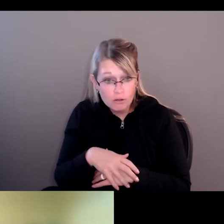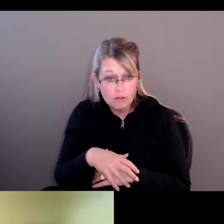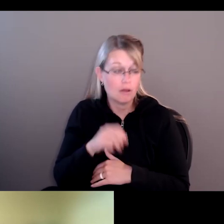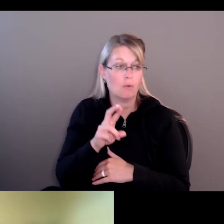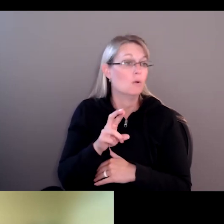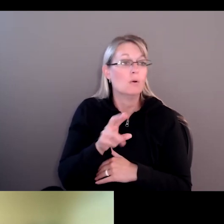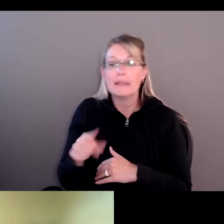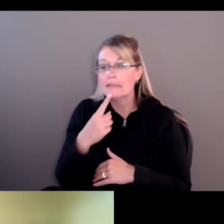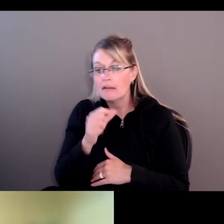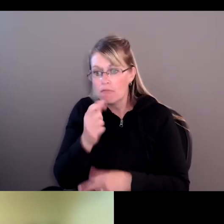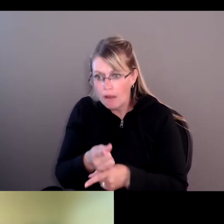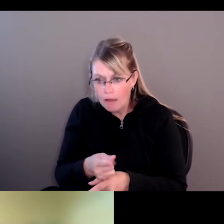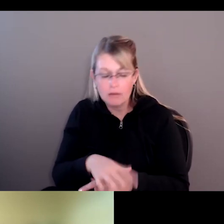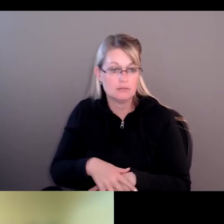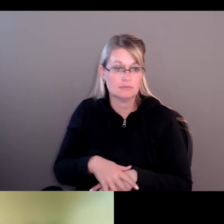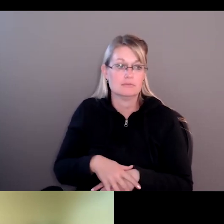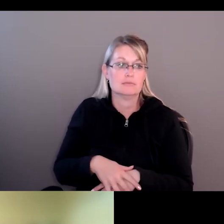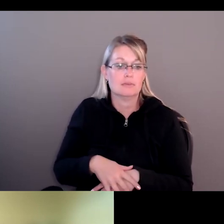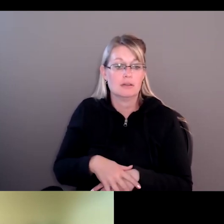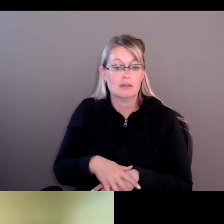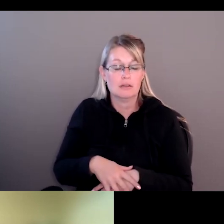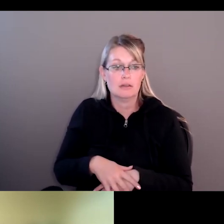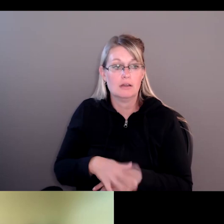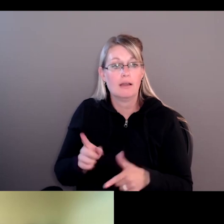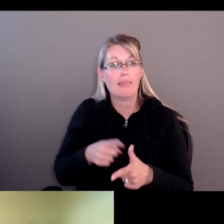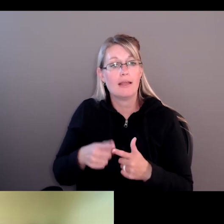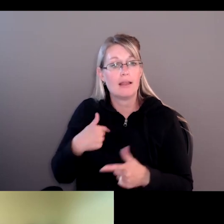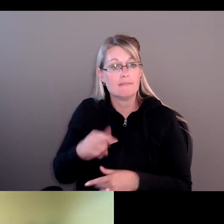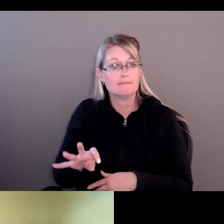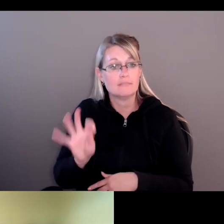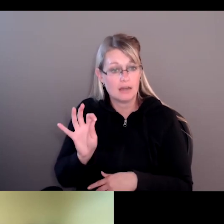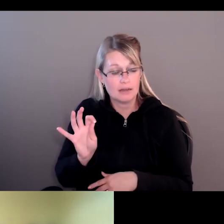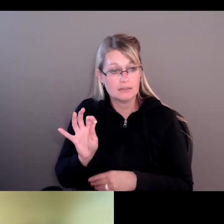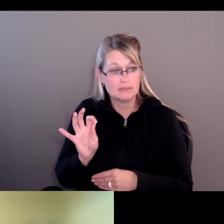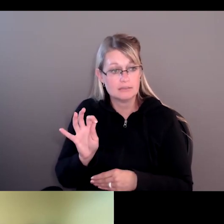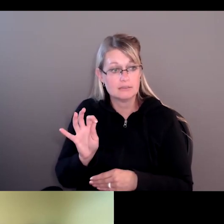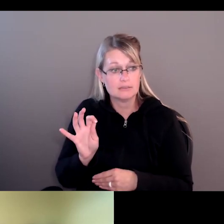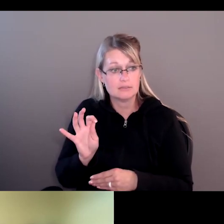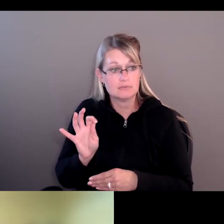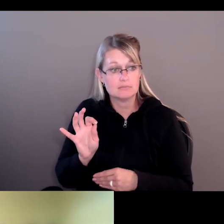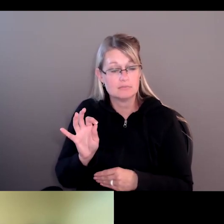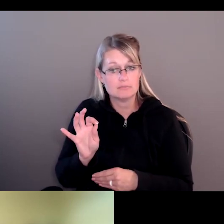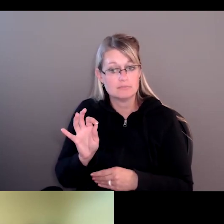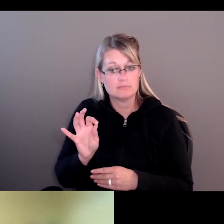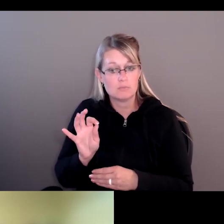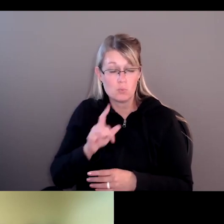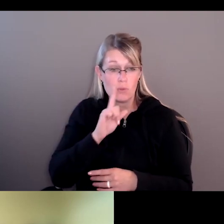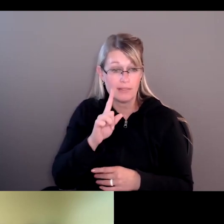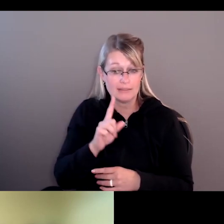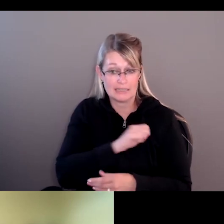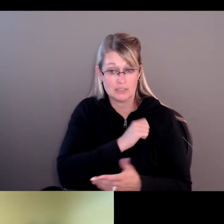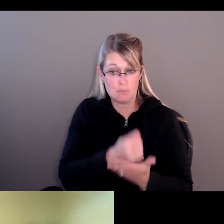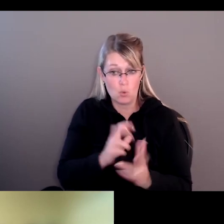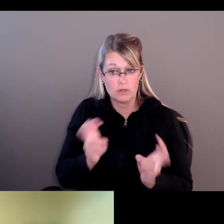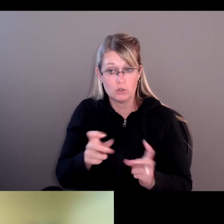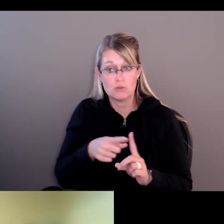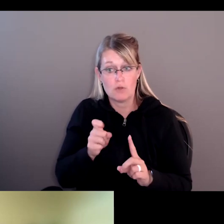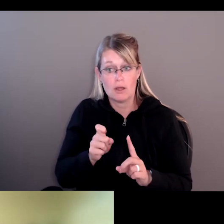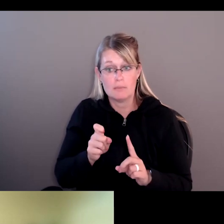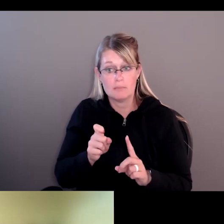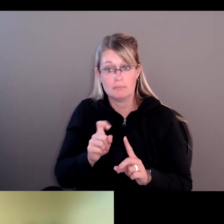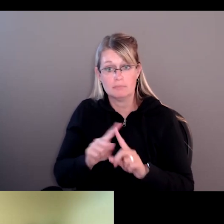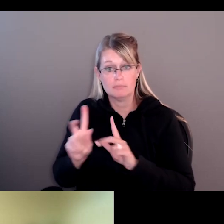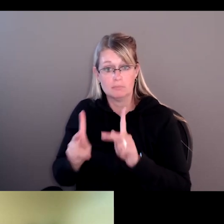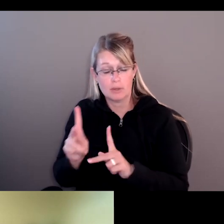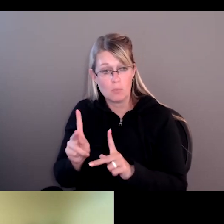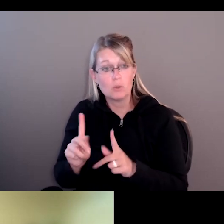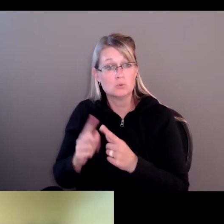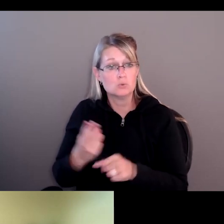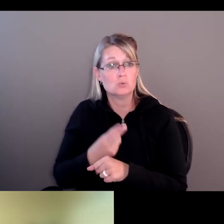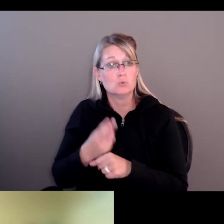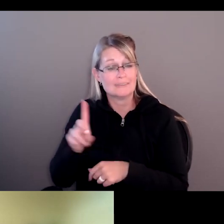inaccurate and I would find ideally testimonials from disabled people to use disabled people's own